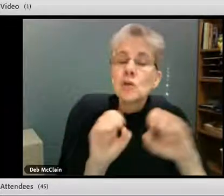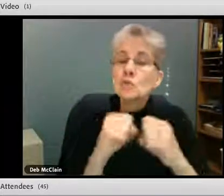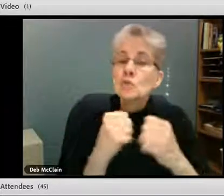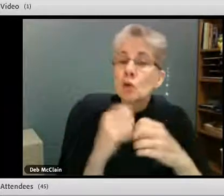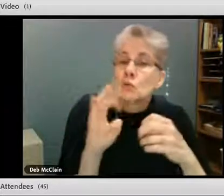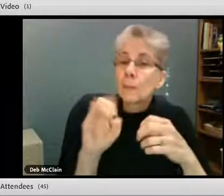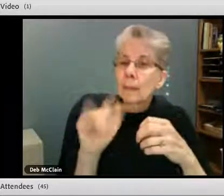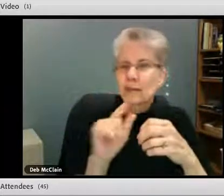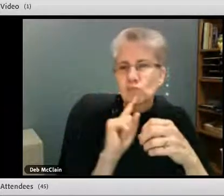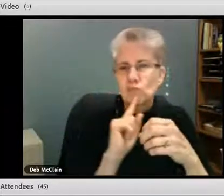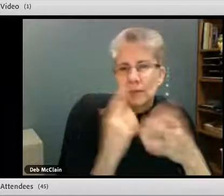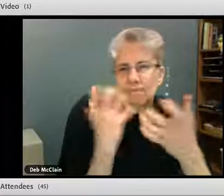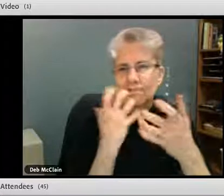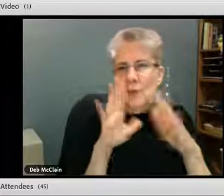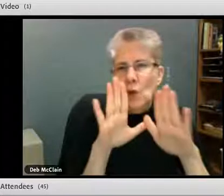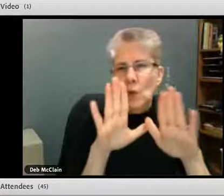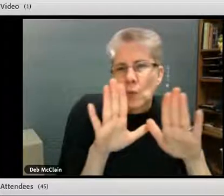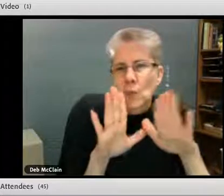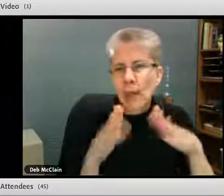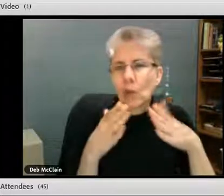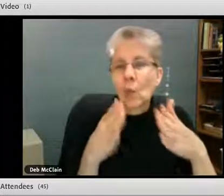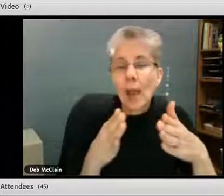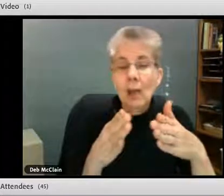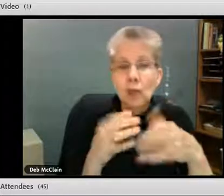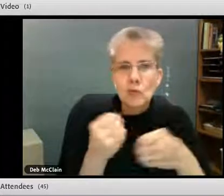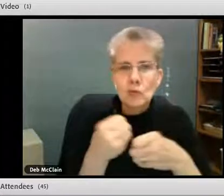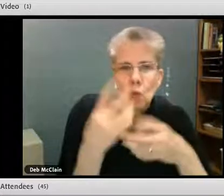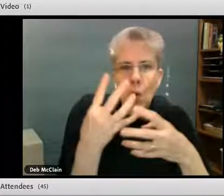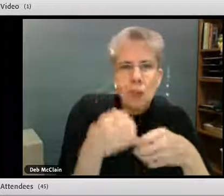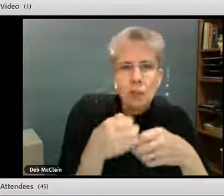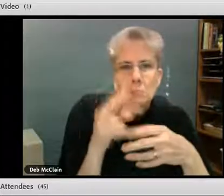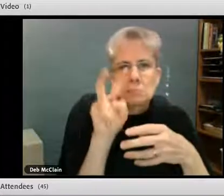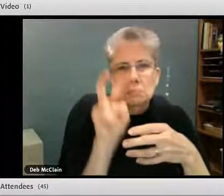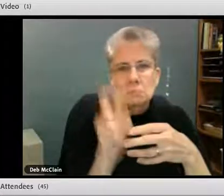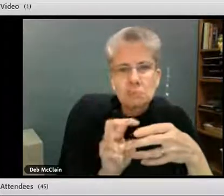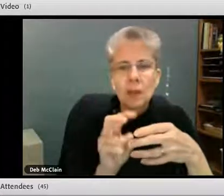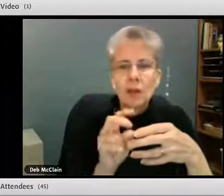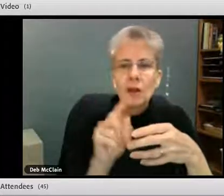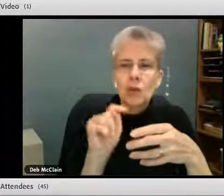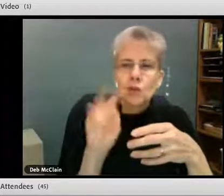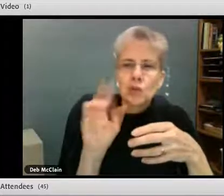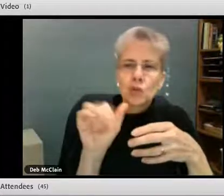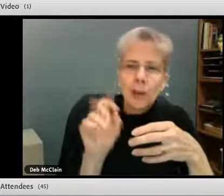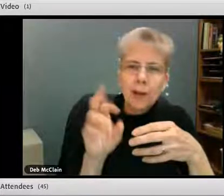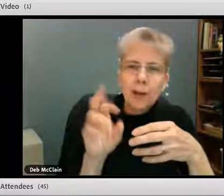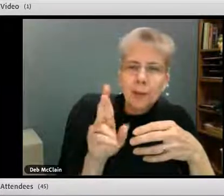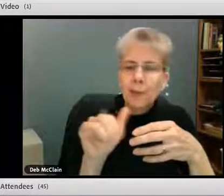As you know, when you're scrolling through Facebook or Twitter or Instagram, nothing stops you faster than a video.